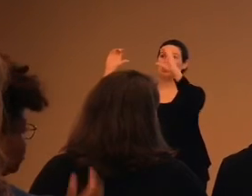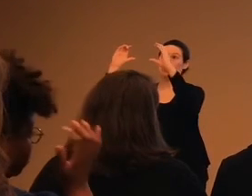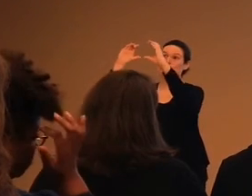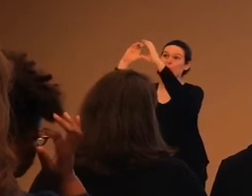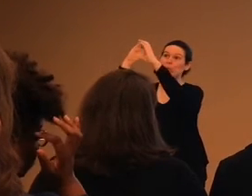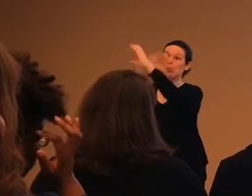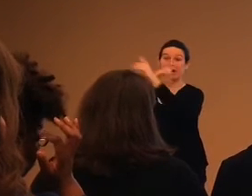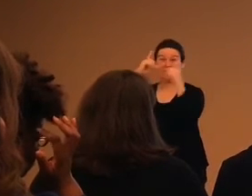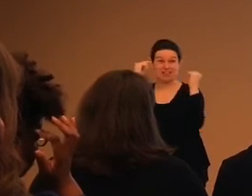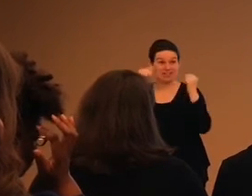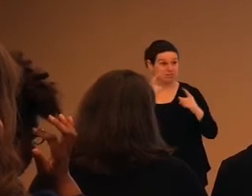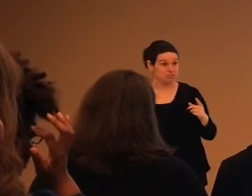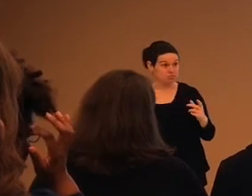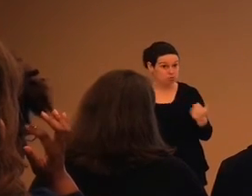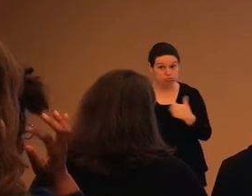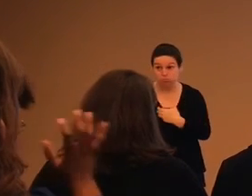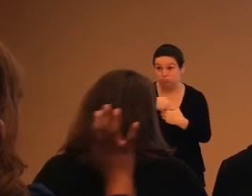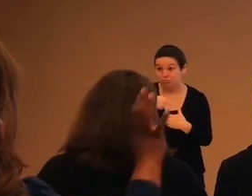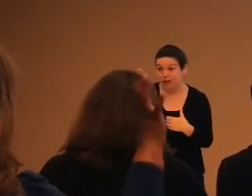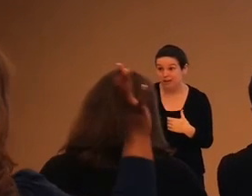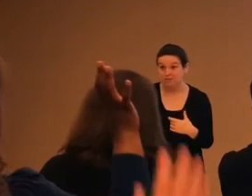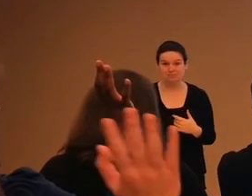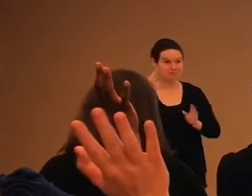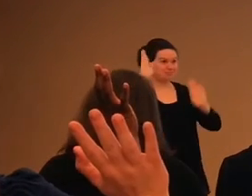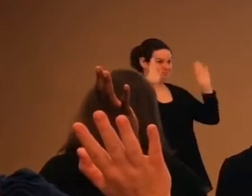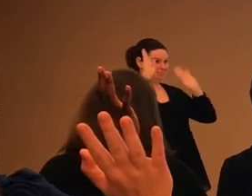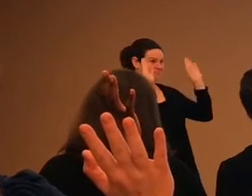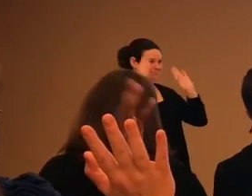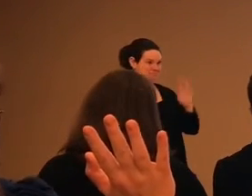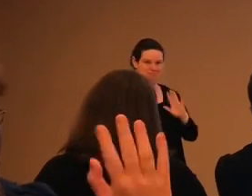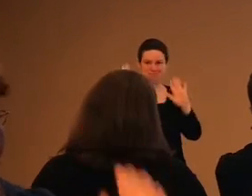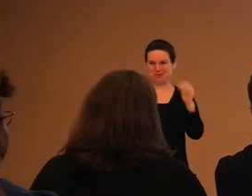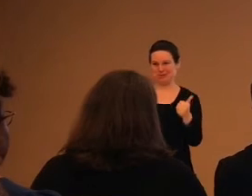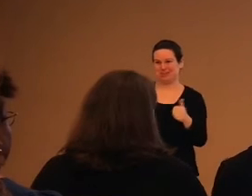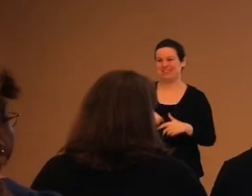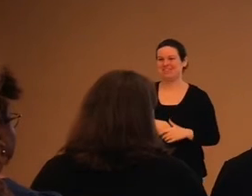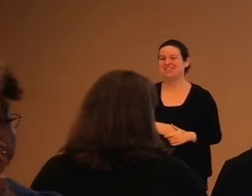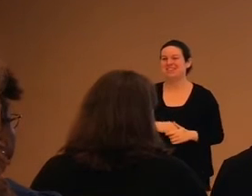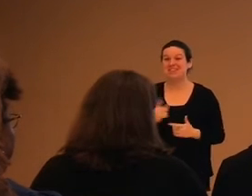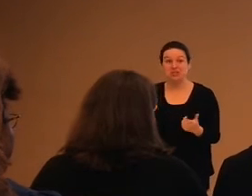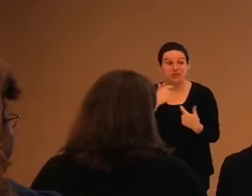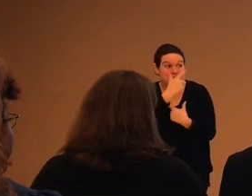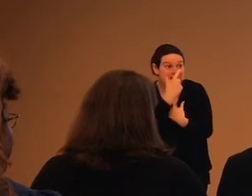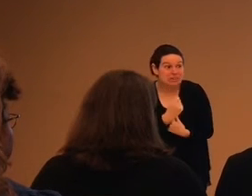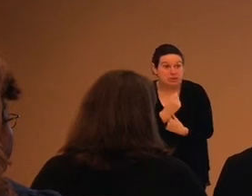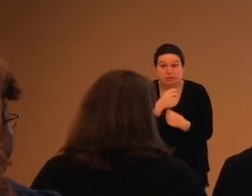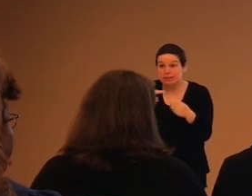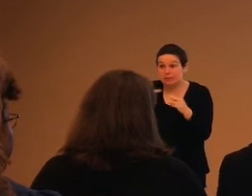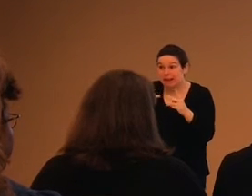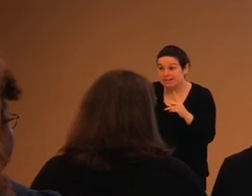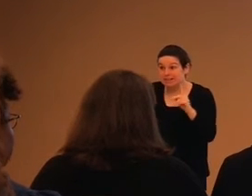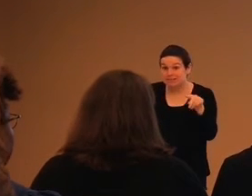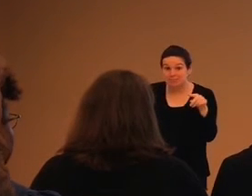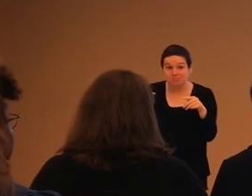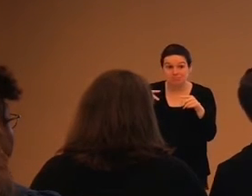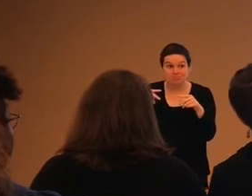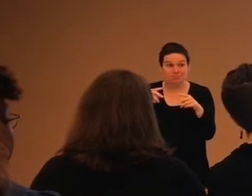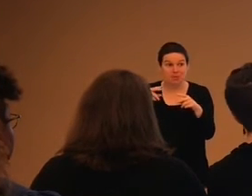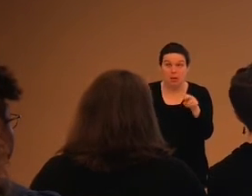How many of you participate in the solar eclipse? Excellent did you have some interesting venues at which you observe this phenomenon?